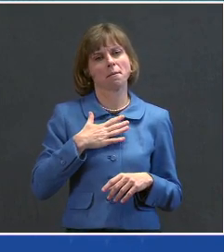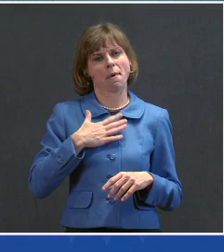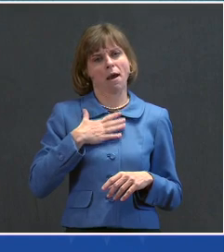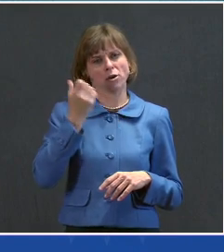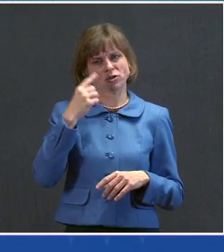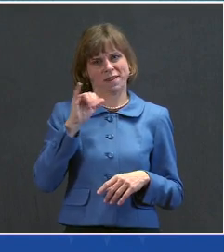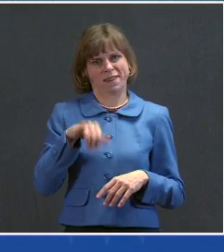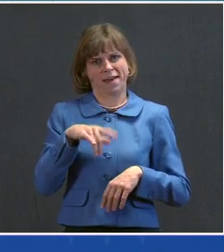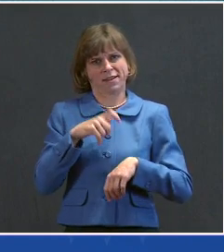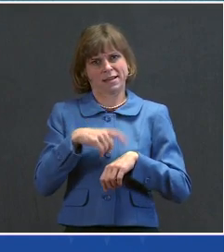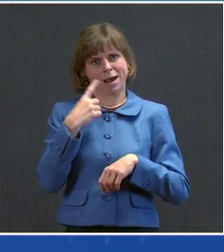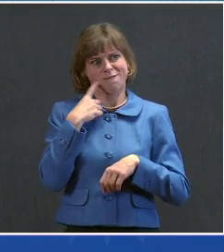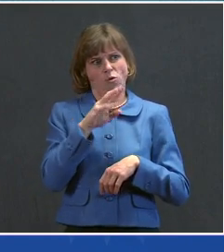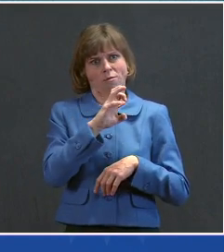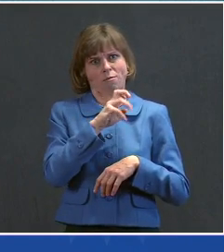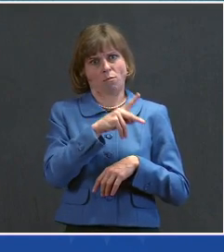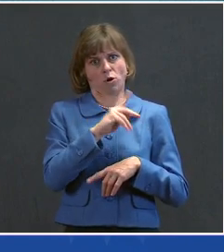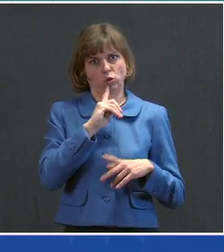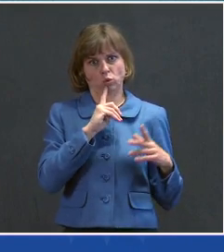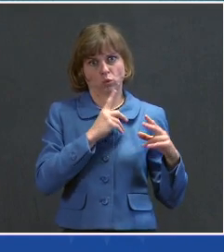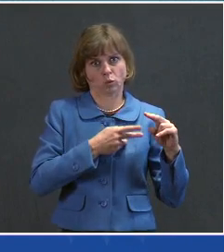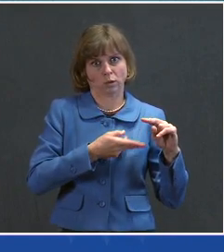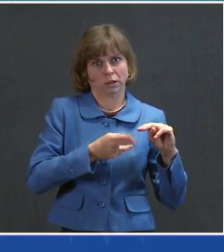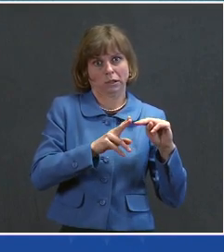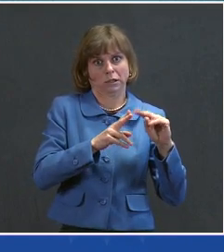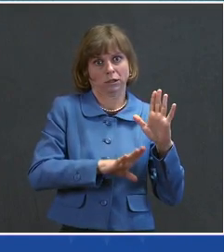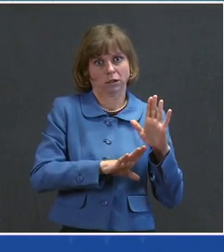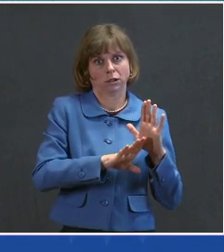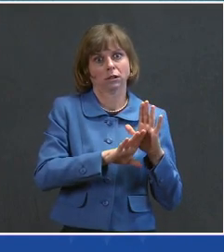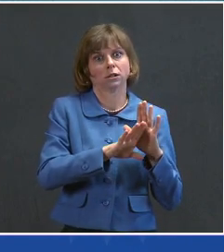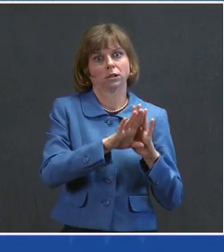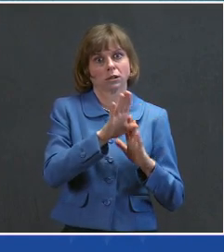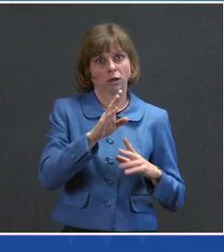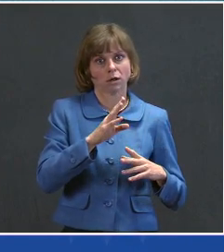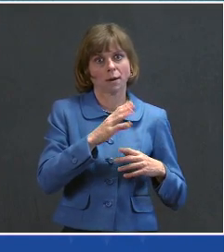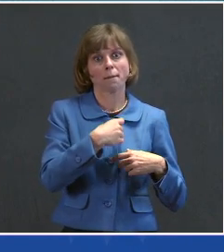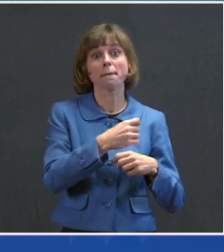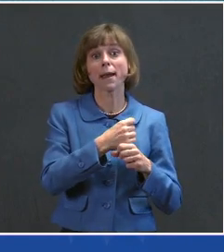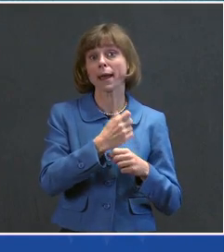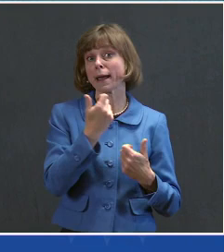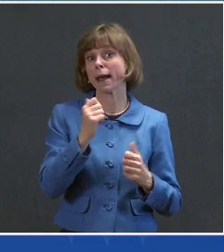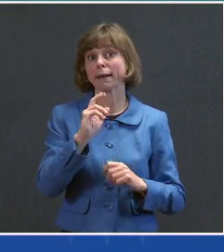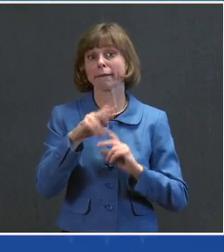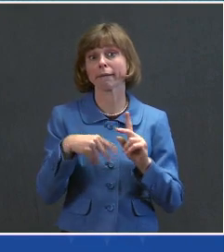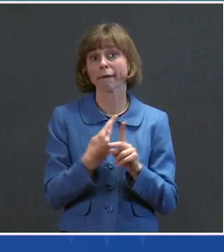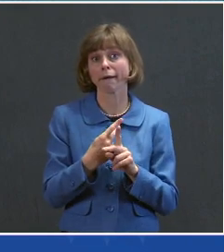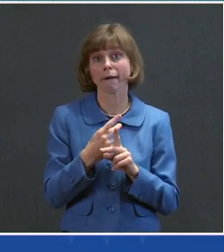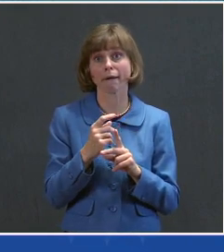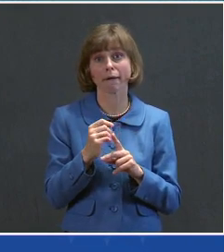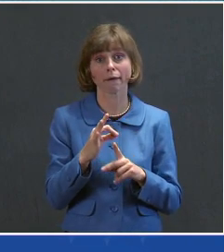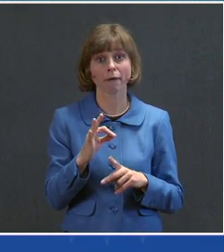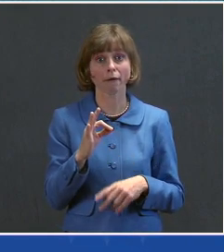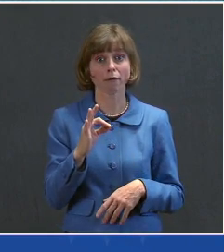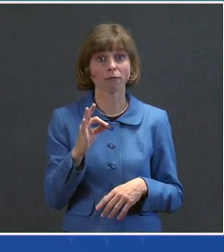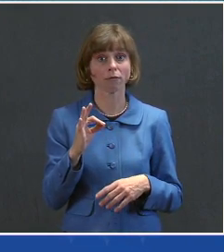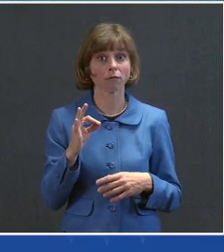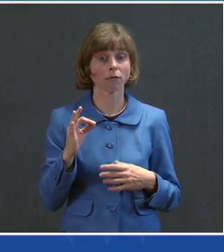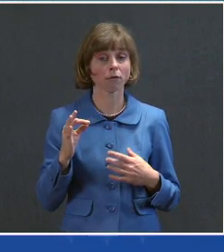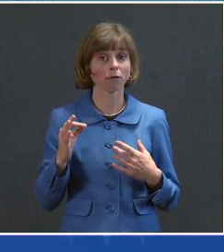Merck to spin up the production of any kind of -- either the finish and then also the production